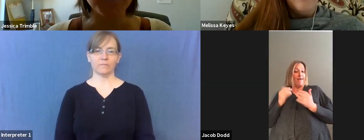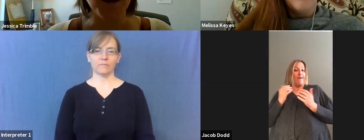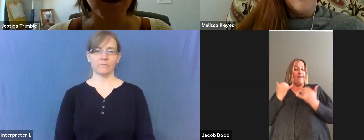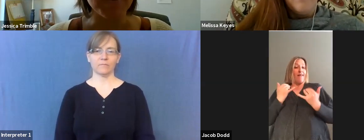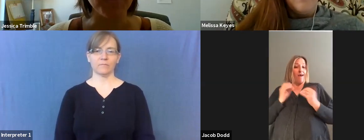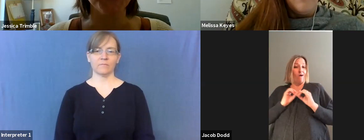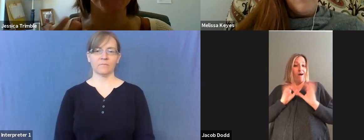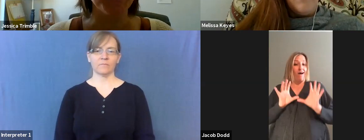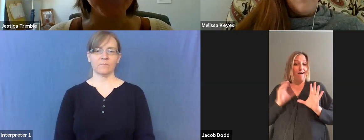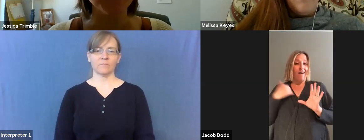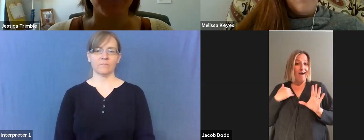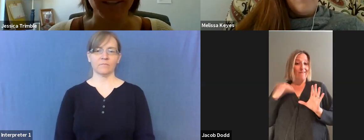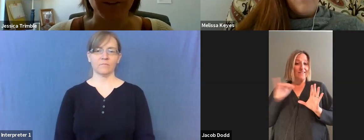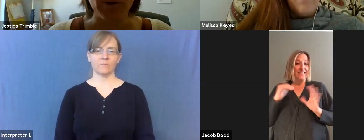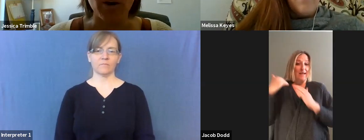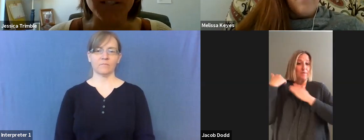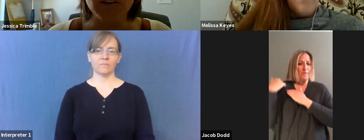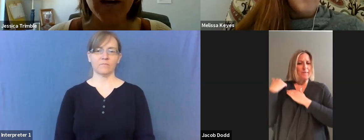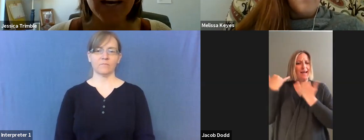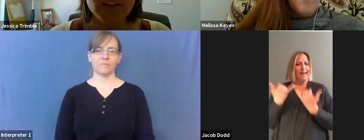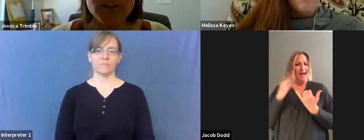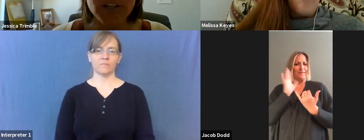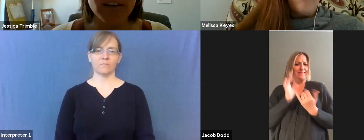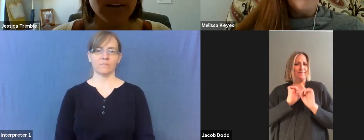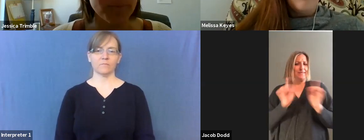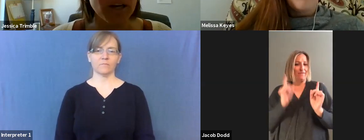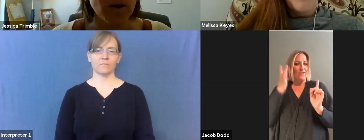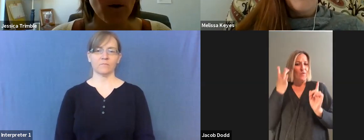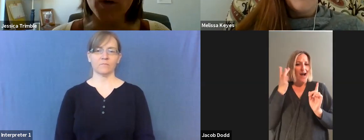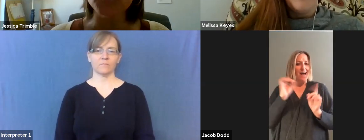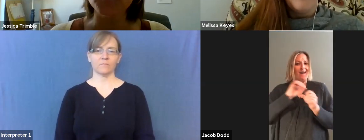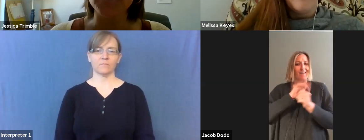but it's kind of appearing a bit differently through COVID. So, can you just share a little bit about what you do as